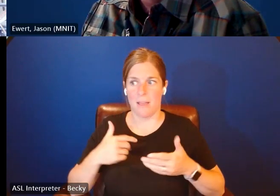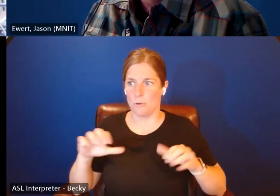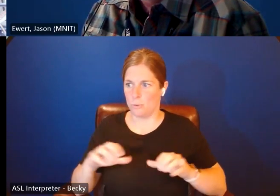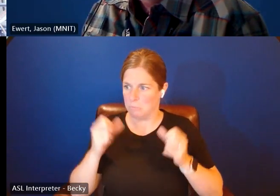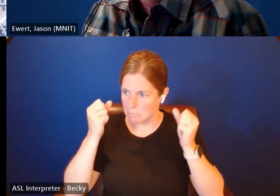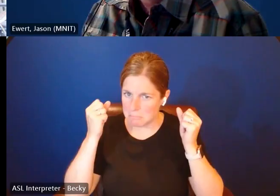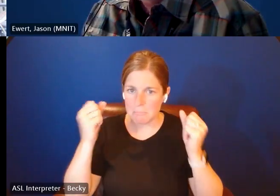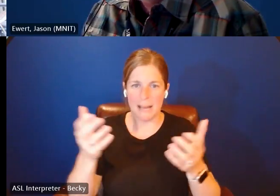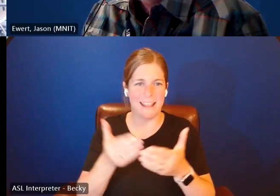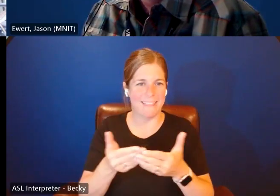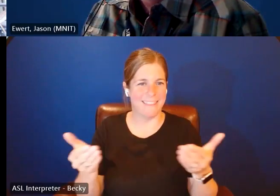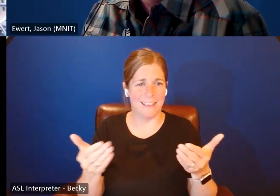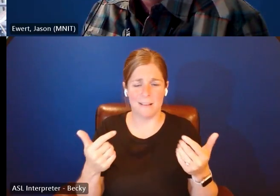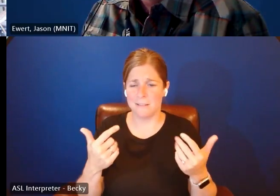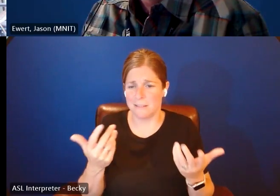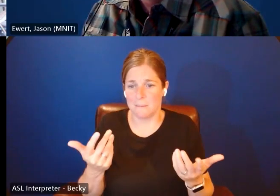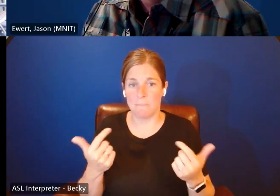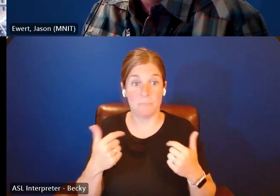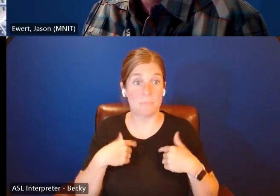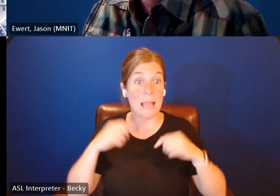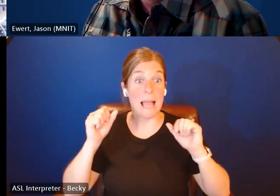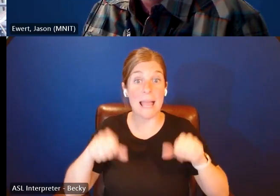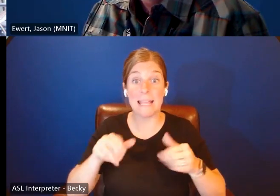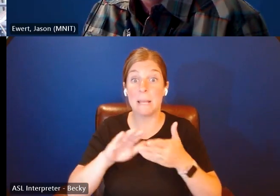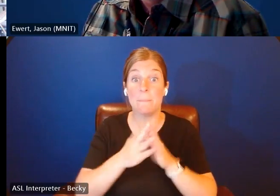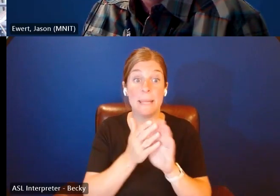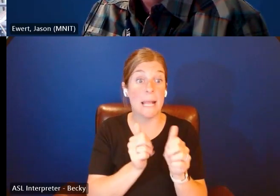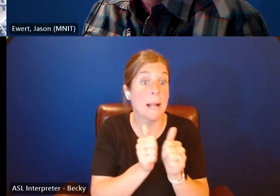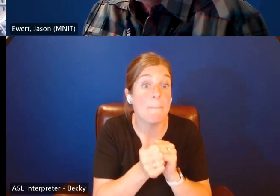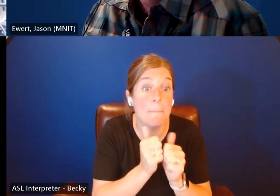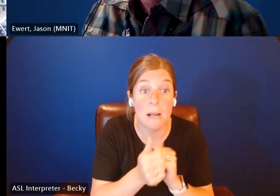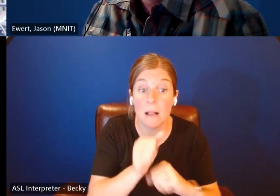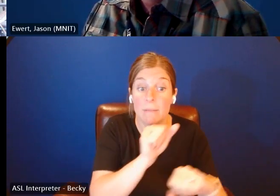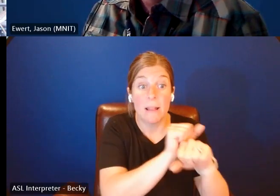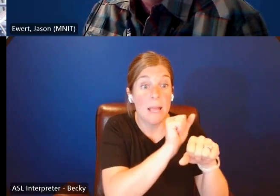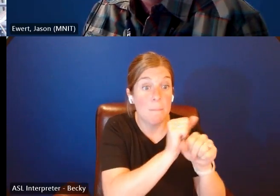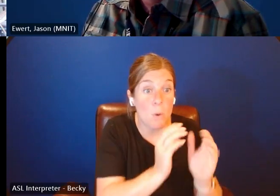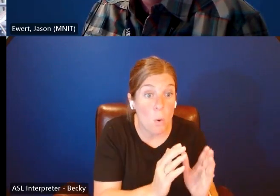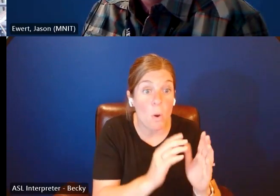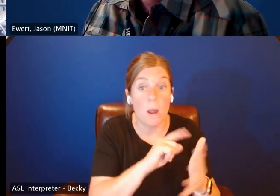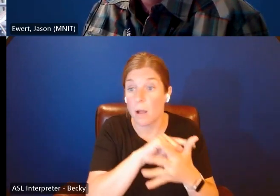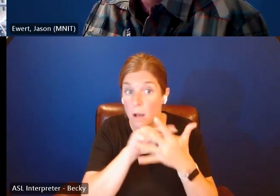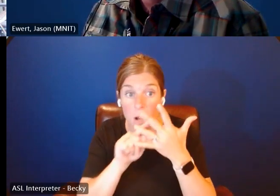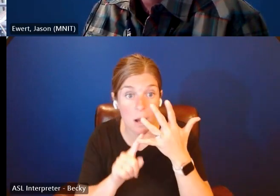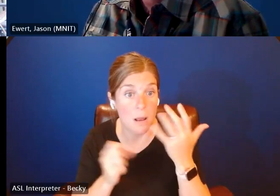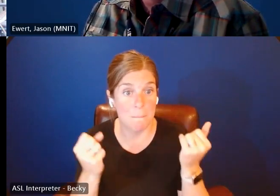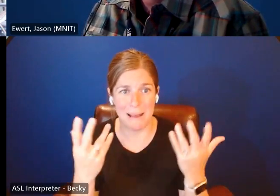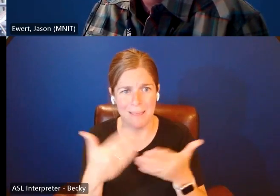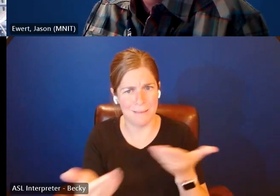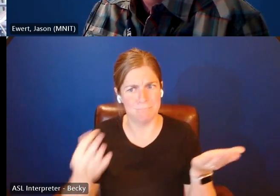to be able to be competitively employed, and to do all kinds of things.